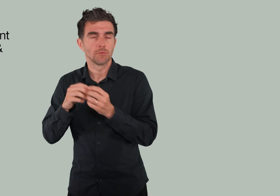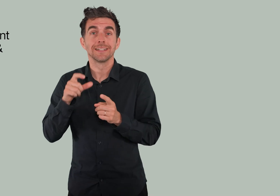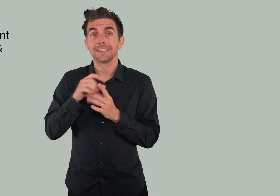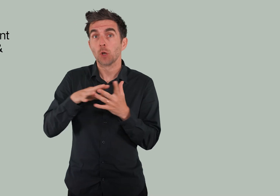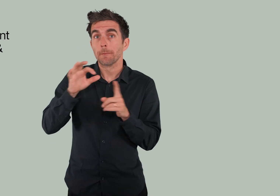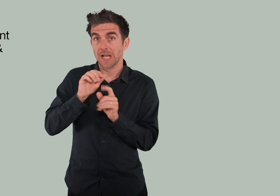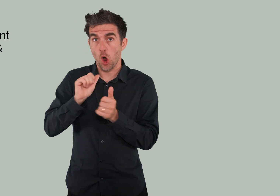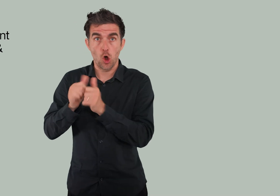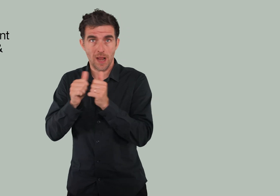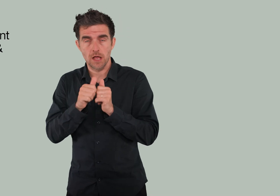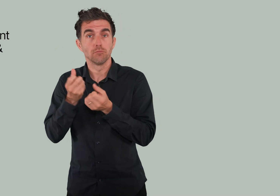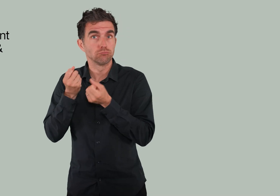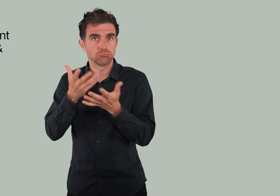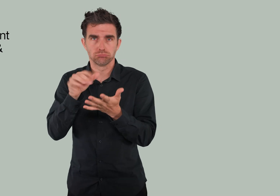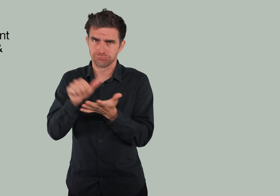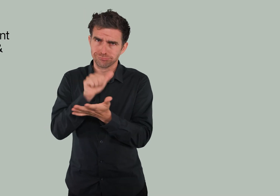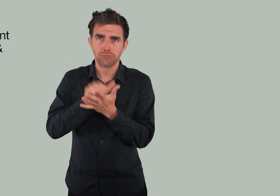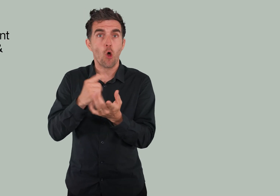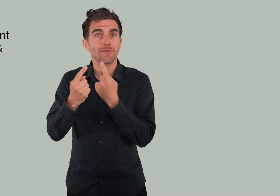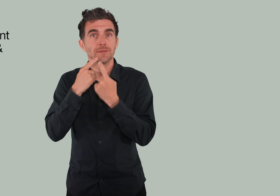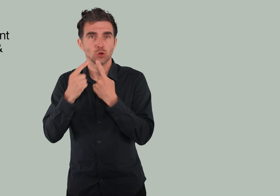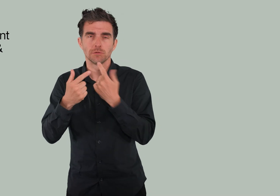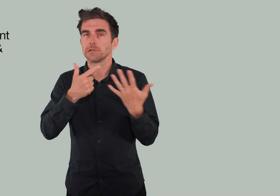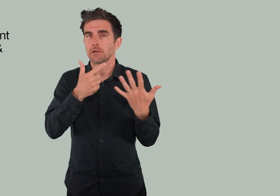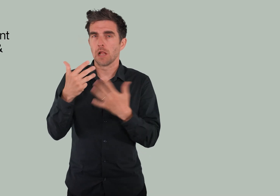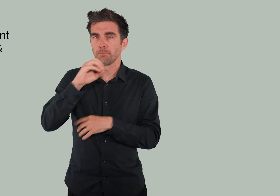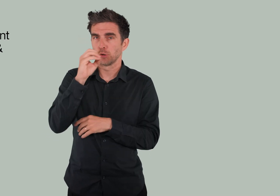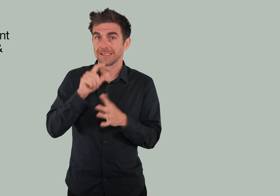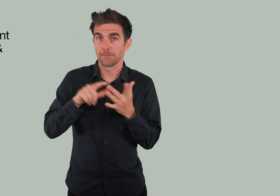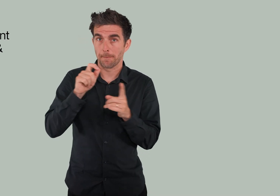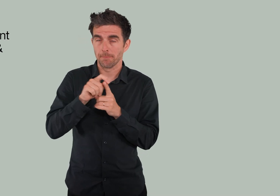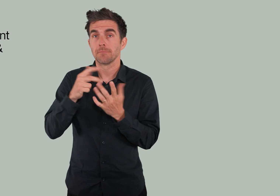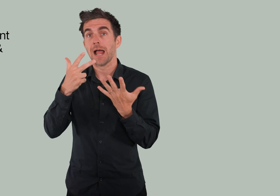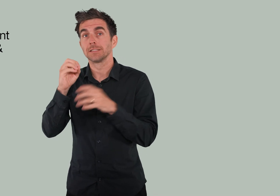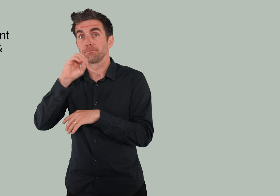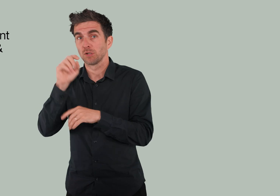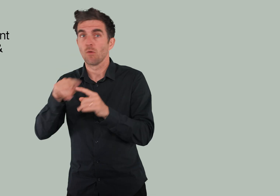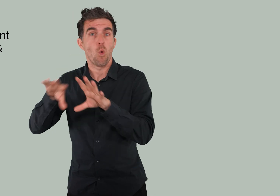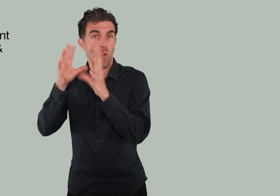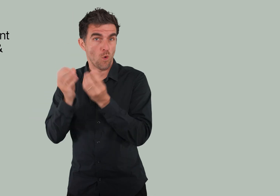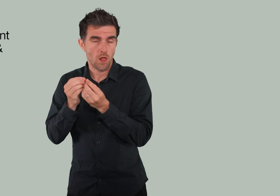DWP colleagues provided them with accurate information (79 per cent for PIP and 80 per cent overall);